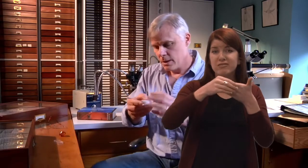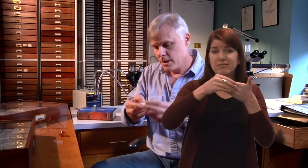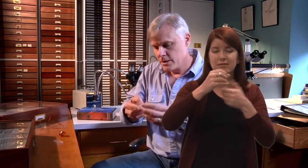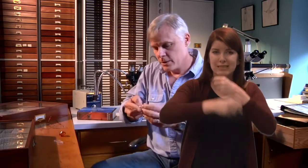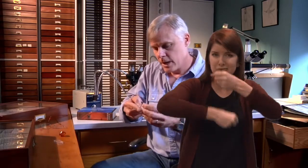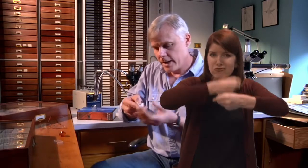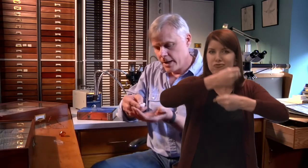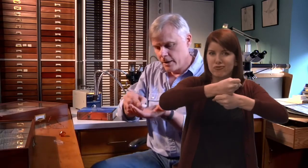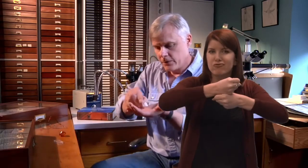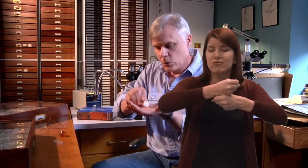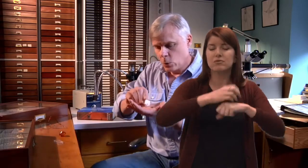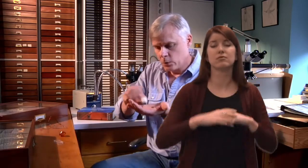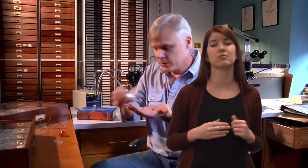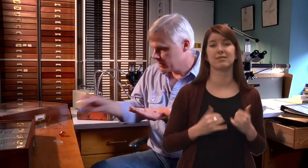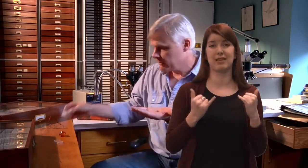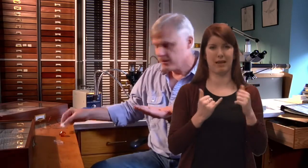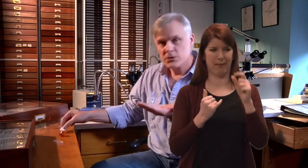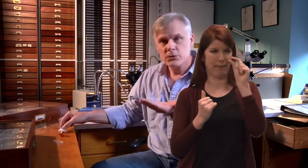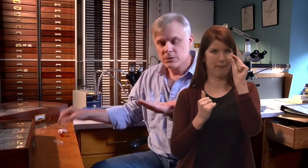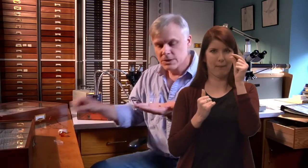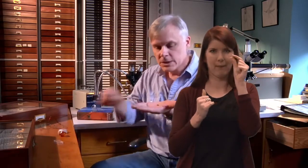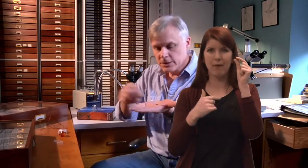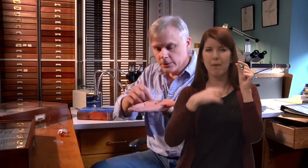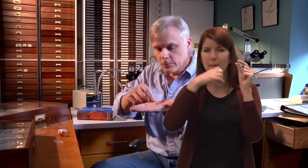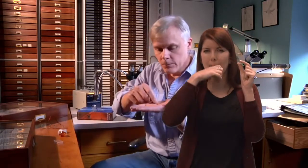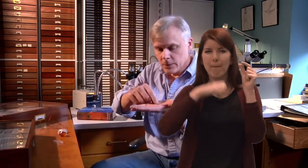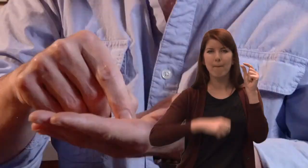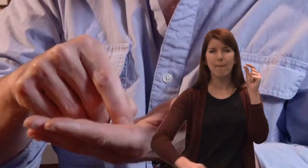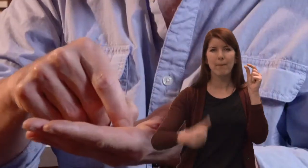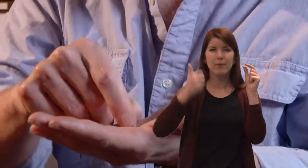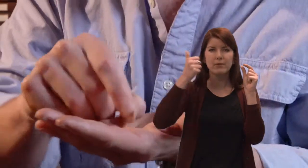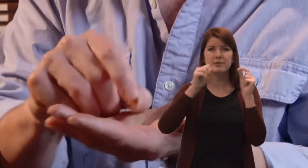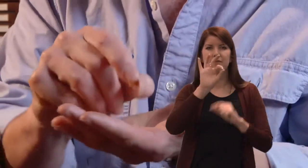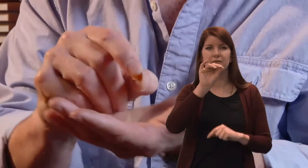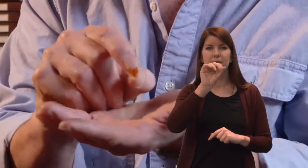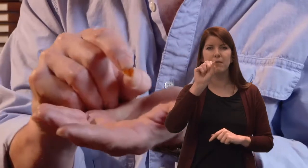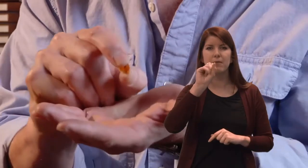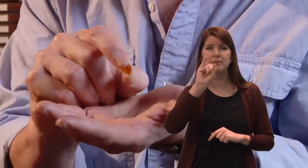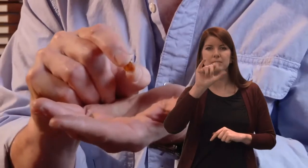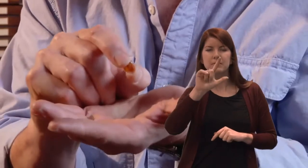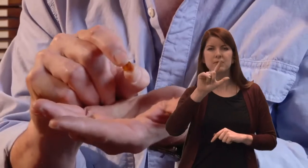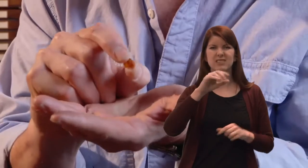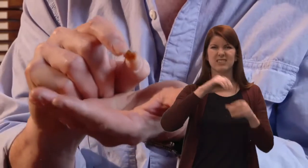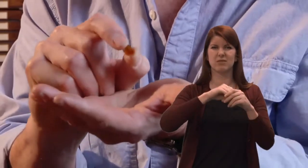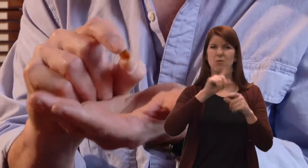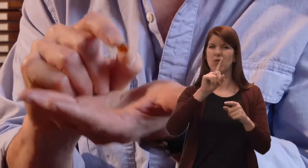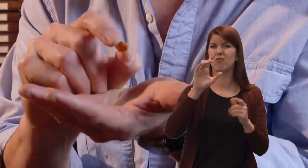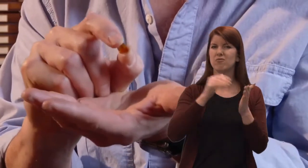Here I have the oldest fossil mosquito, and it's preserved in 100 million year old amber